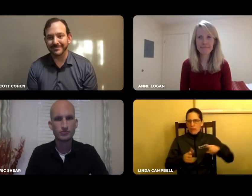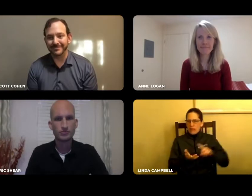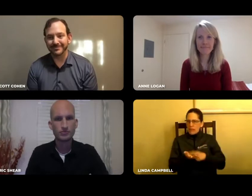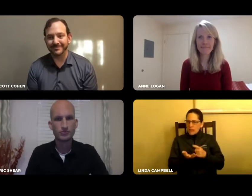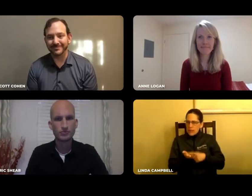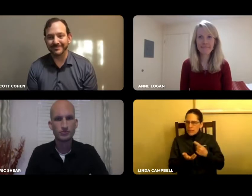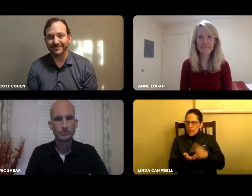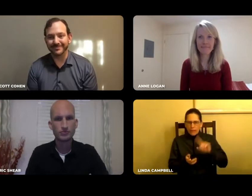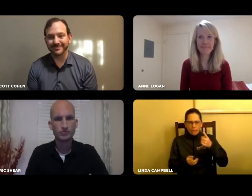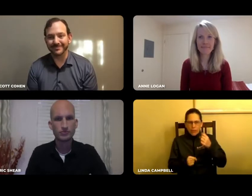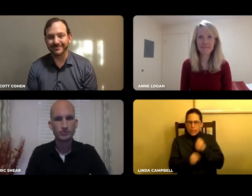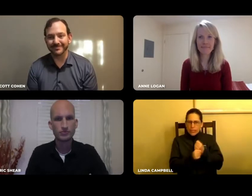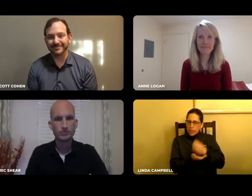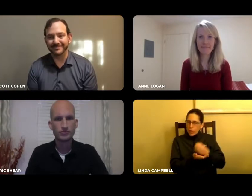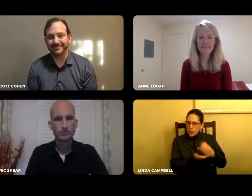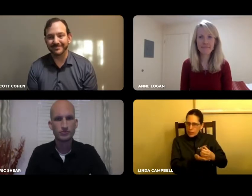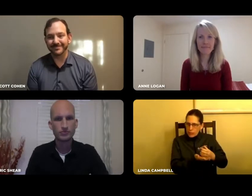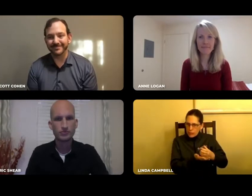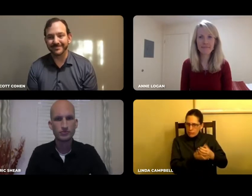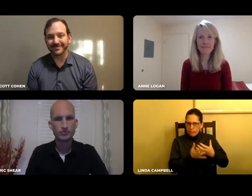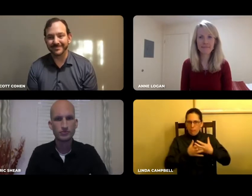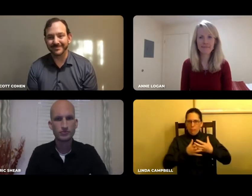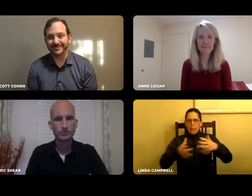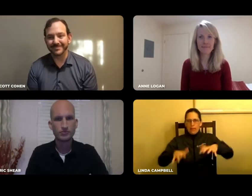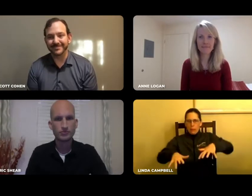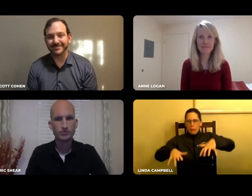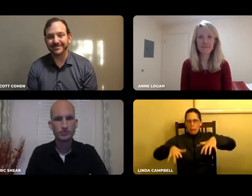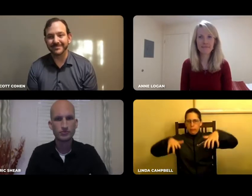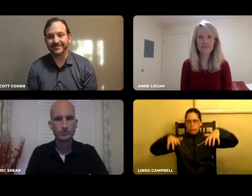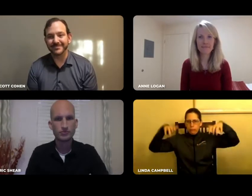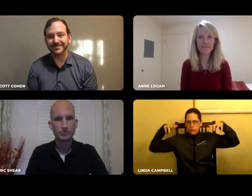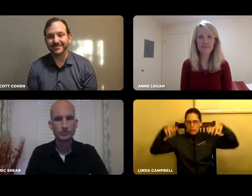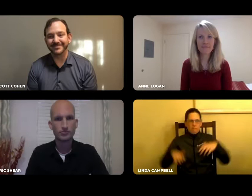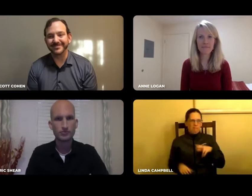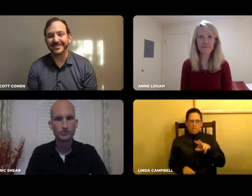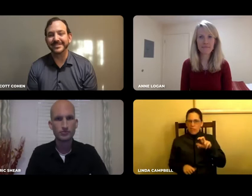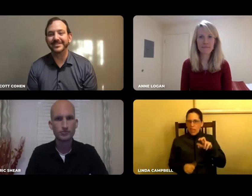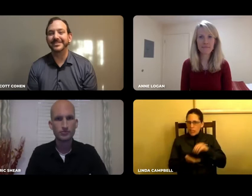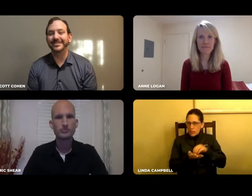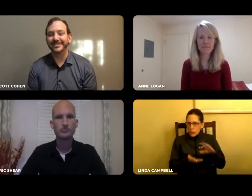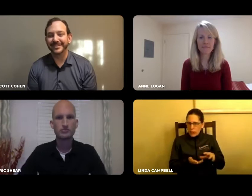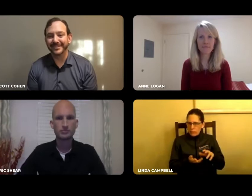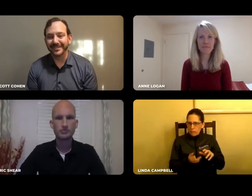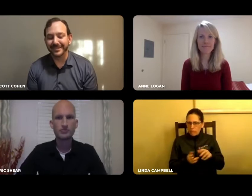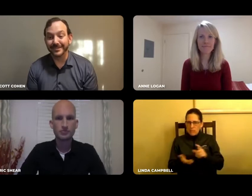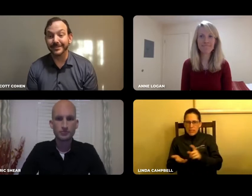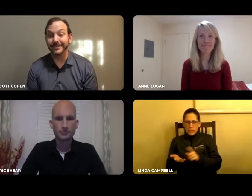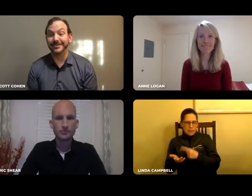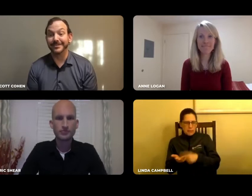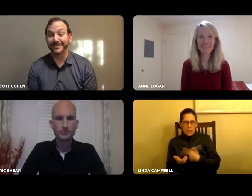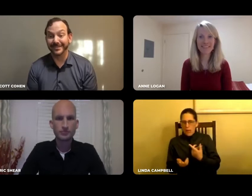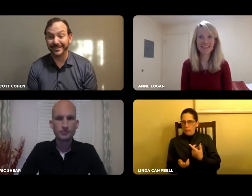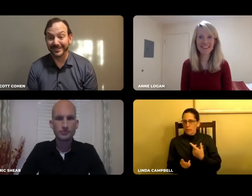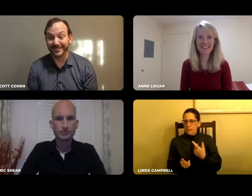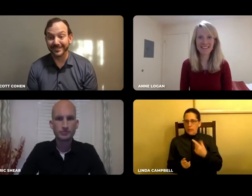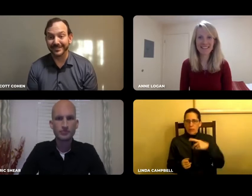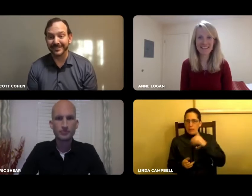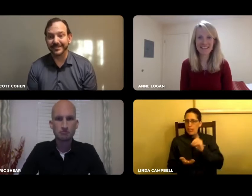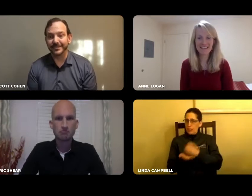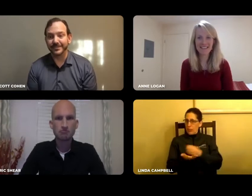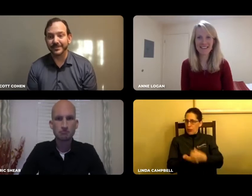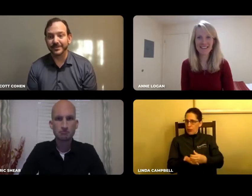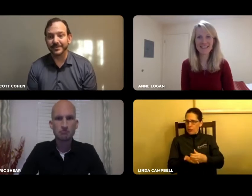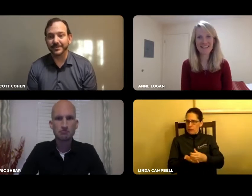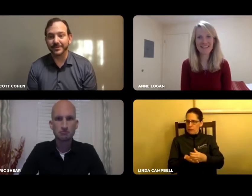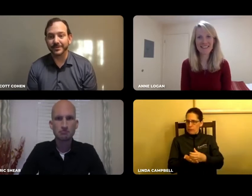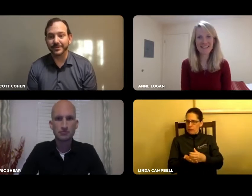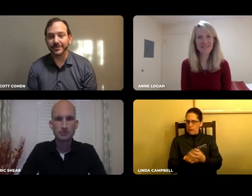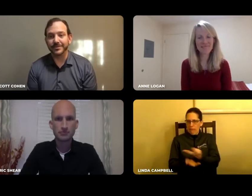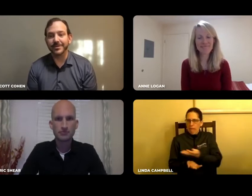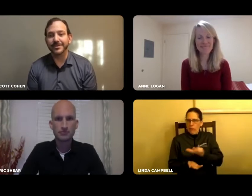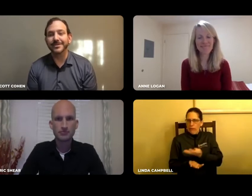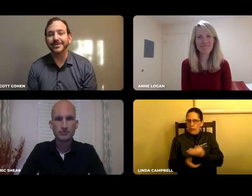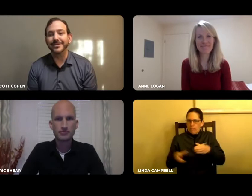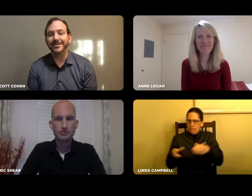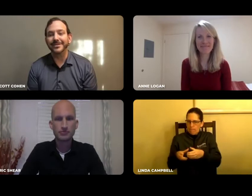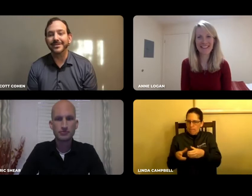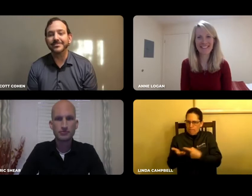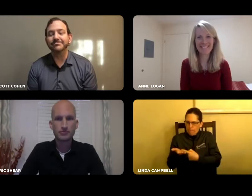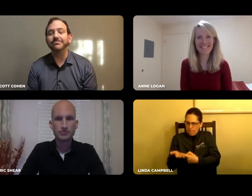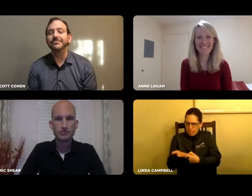I teach a class of all sizes -- wide range.